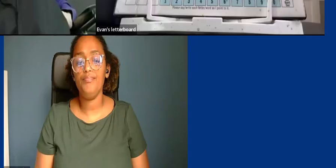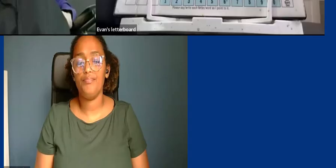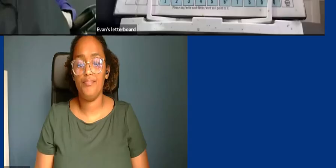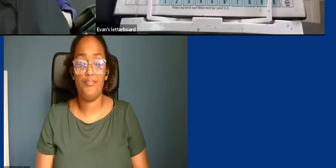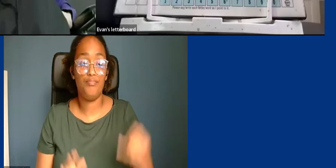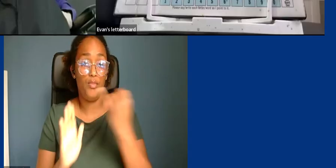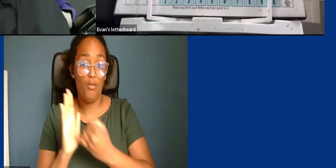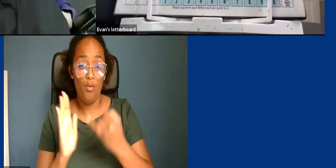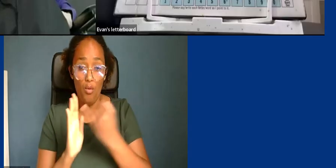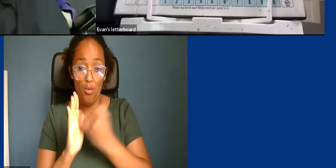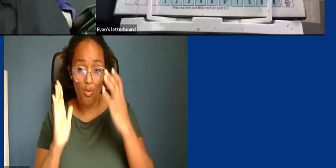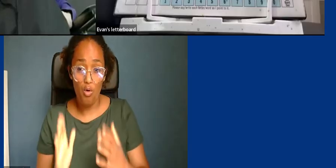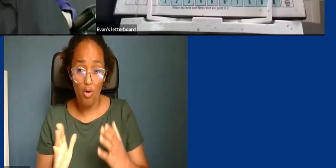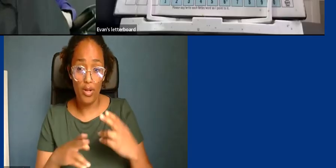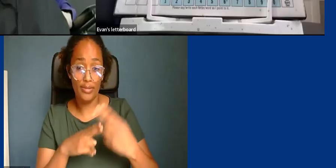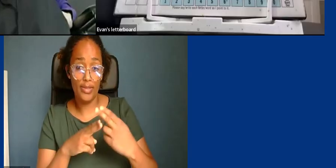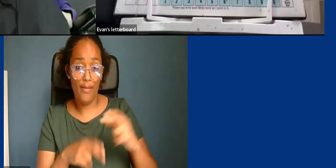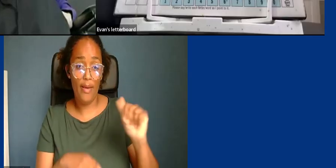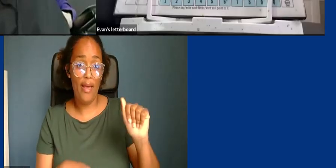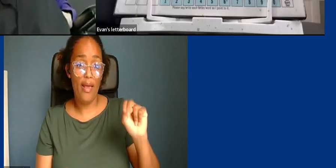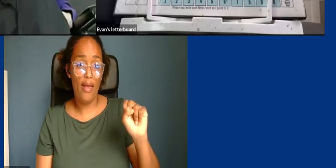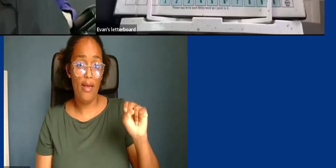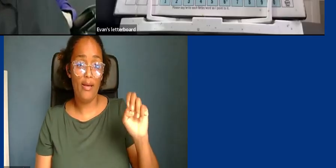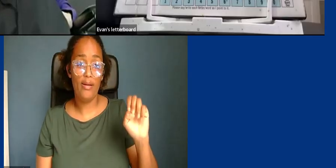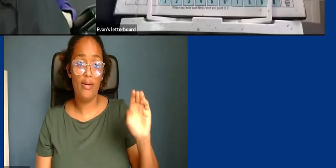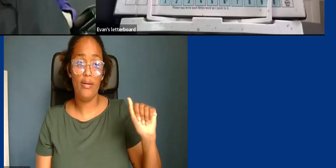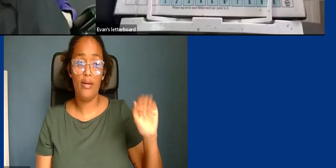who has cerebral palsy had to deal with this attitude